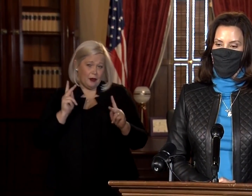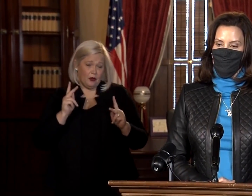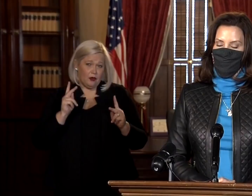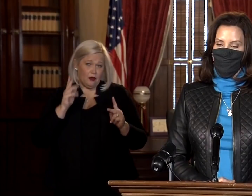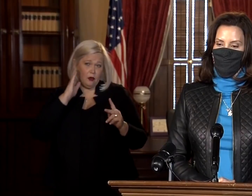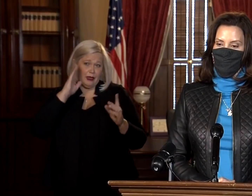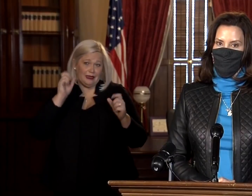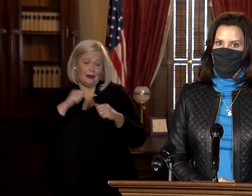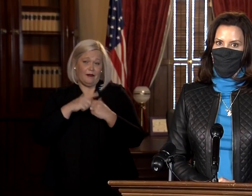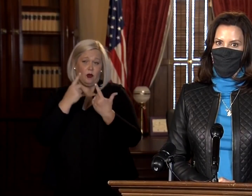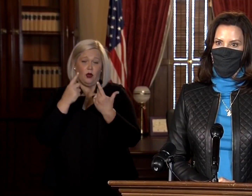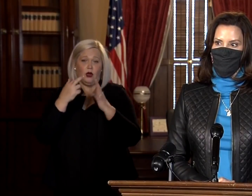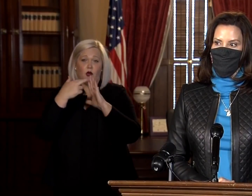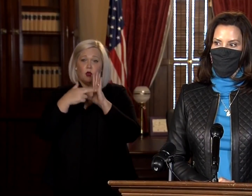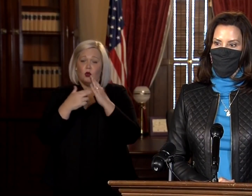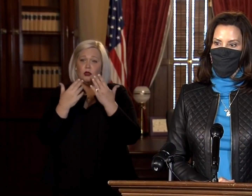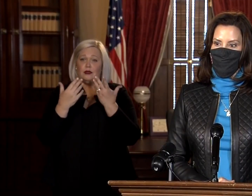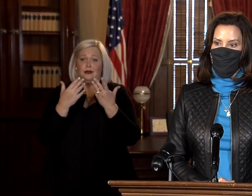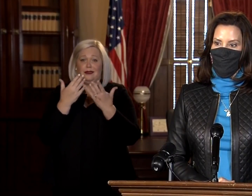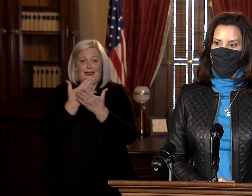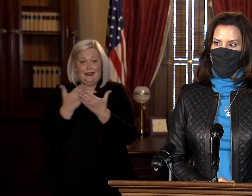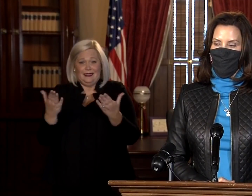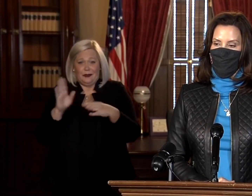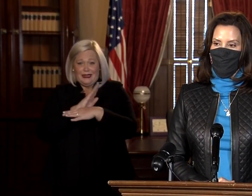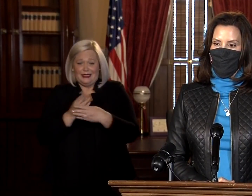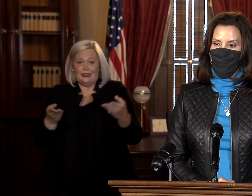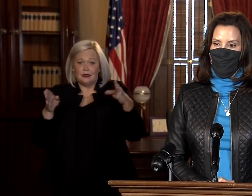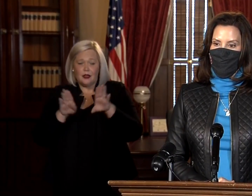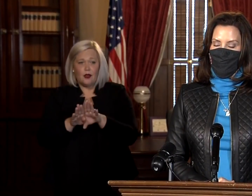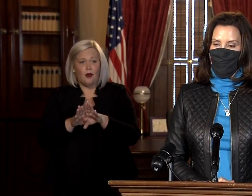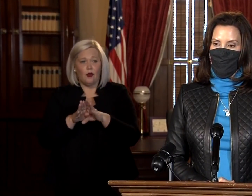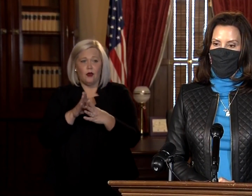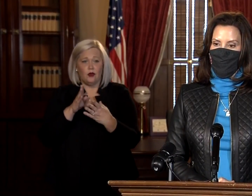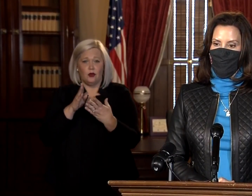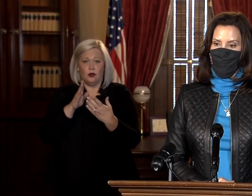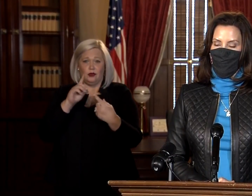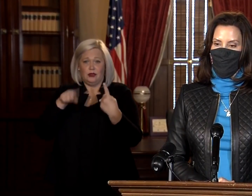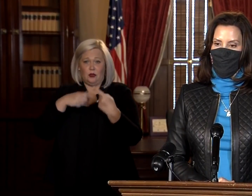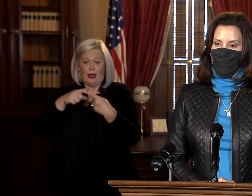Hi, governor, with the case numbers decreasing, what do you numbers decreasing, what do you think people should expect when think people should expect when it comes to restrictions being it comes to restrictions being eased?